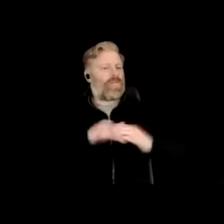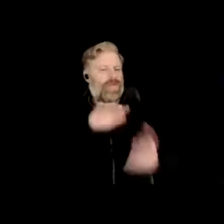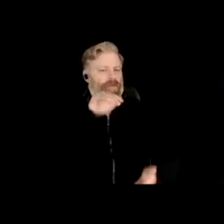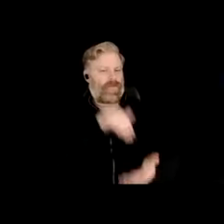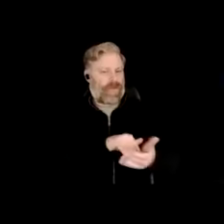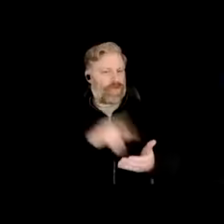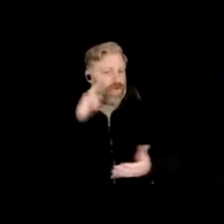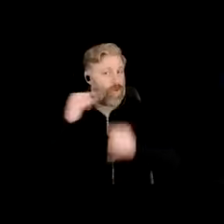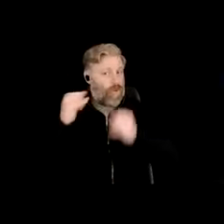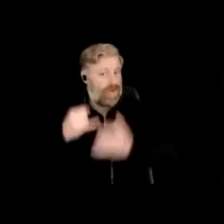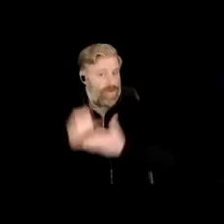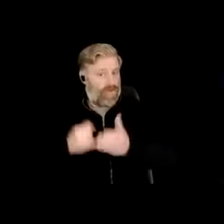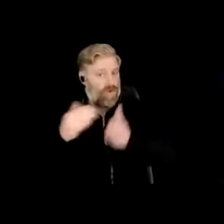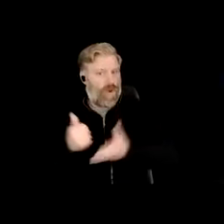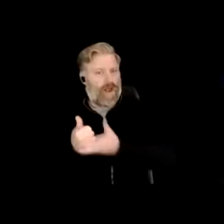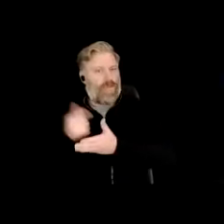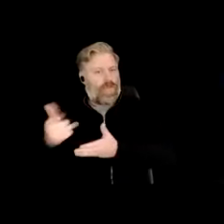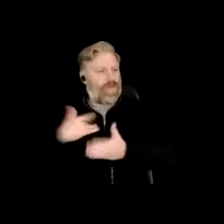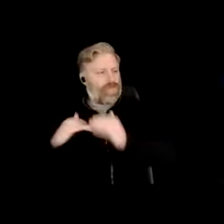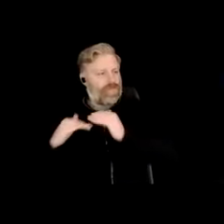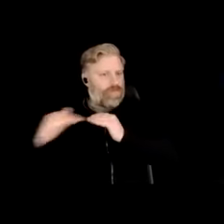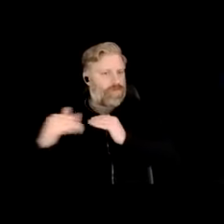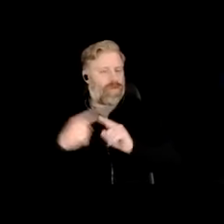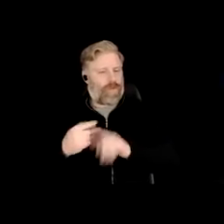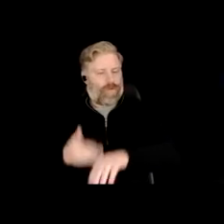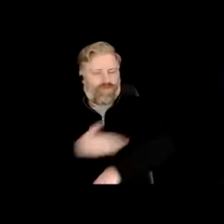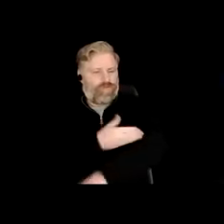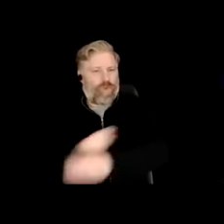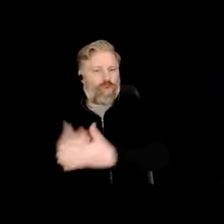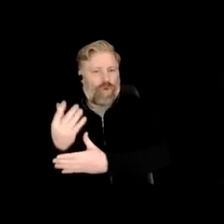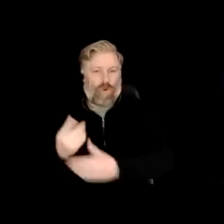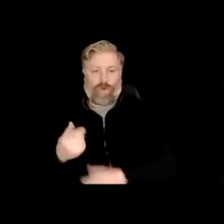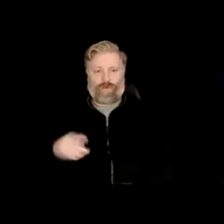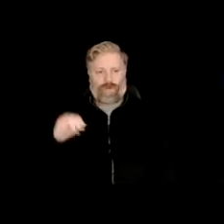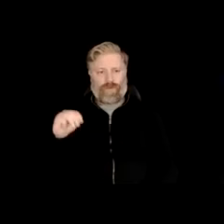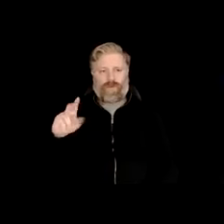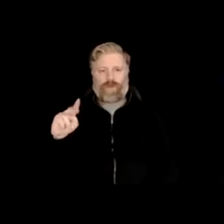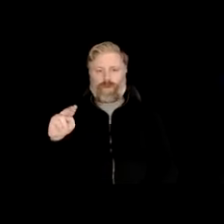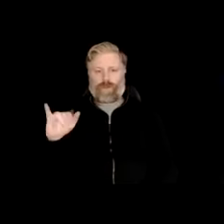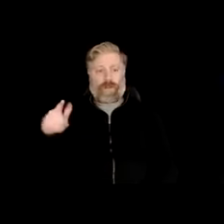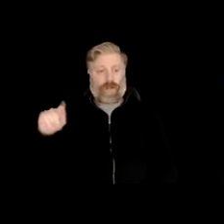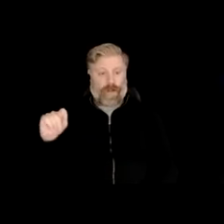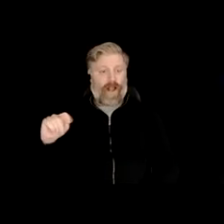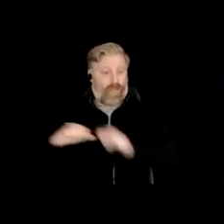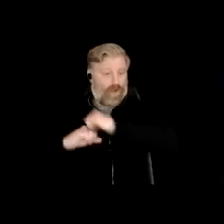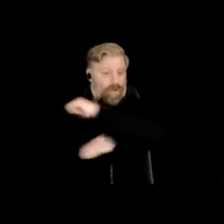This program is funded by the McKnight Foundation. The second program, unfortunately, the deadline has already passed, but we did have it